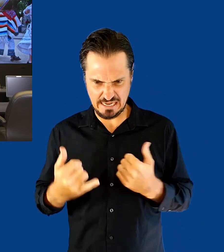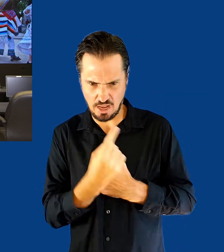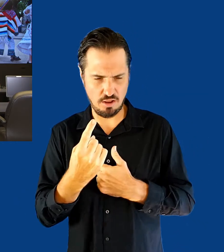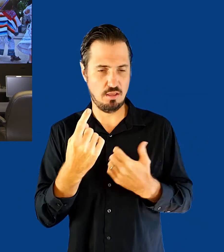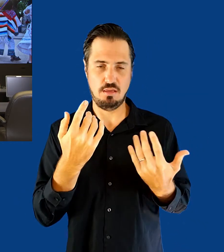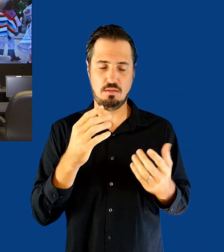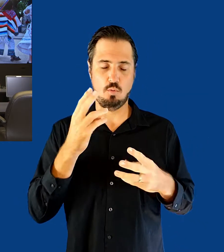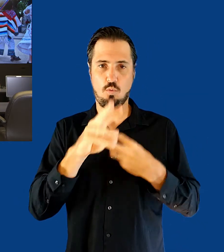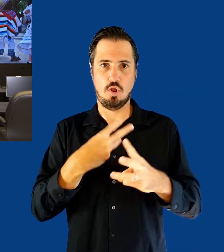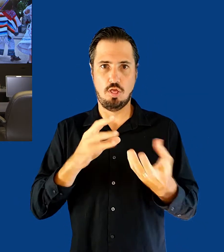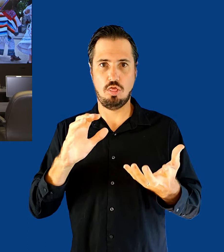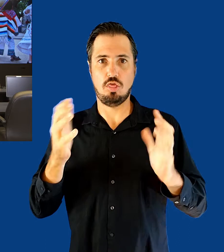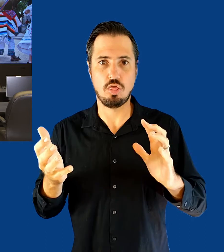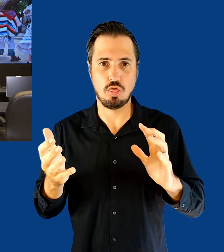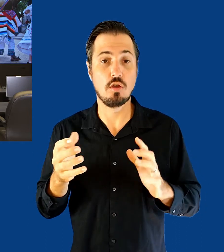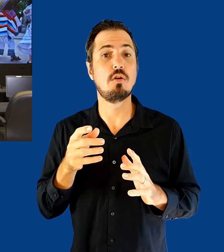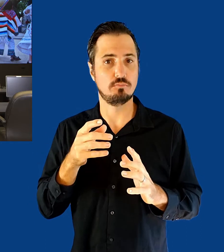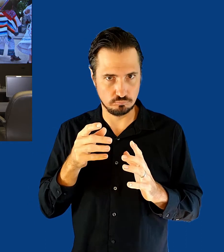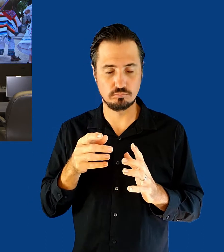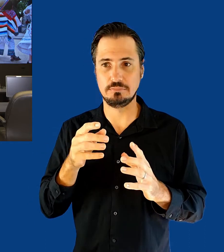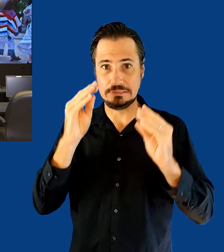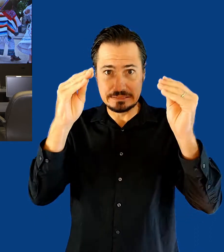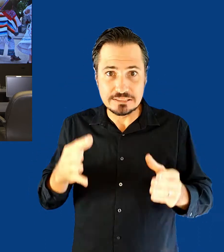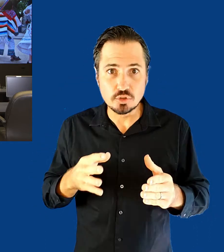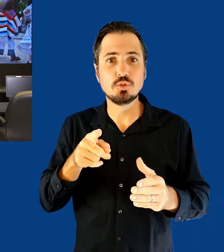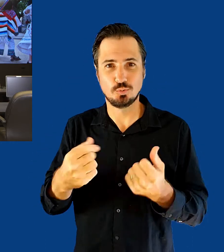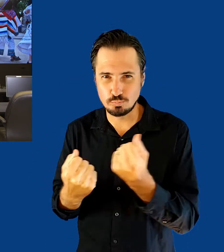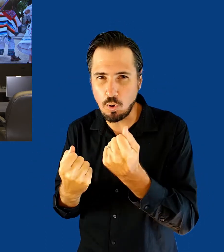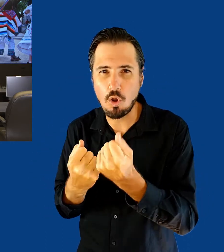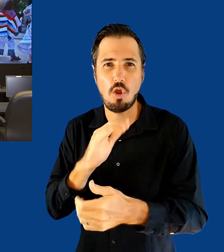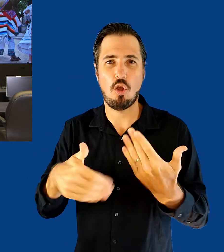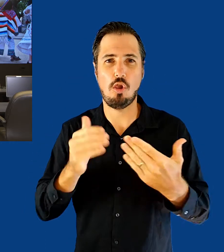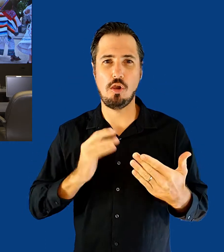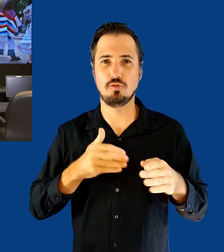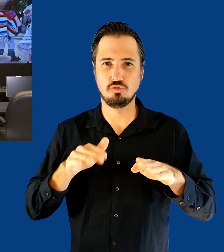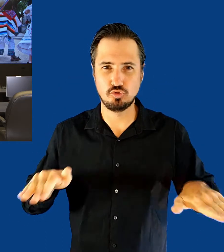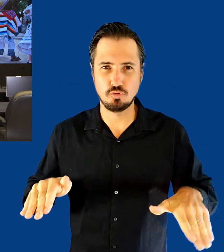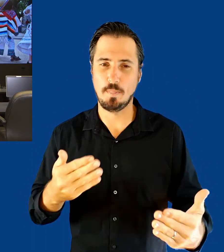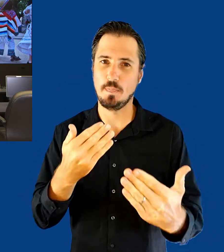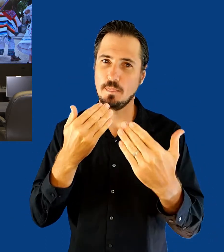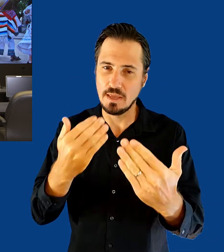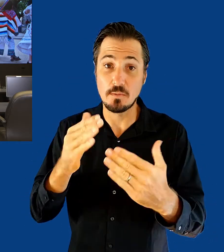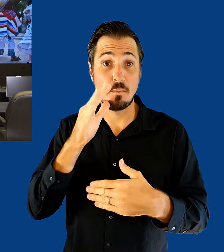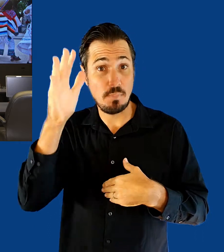Thank you for being innovative, flexible and patient in your efforts to keep instructing and engaging our students.